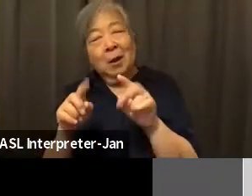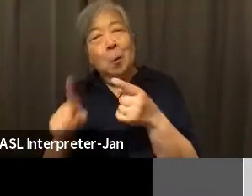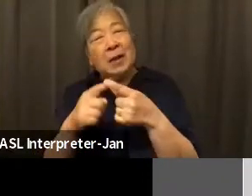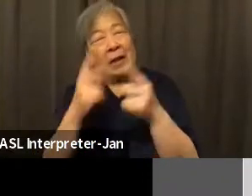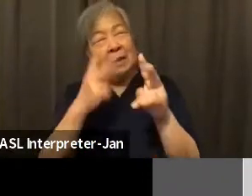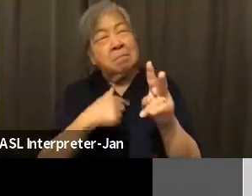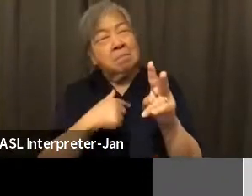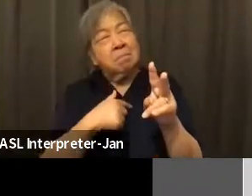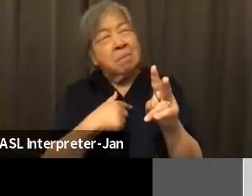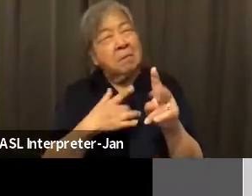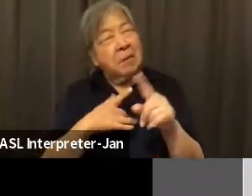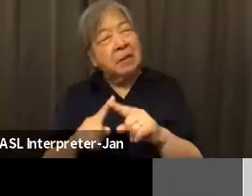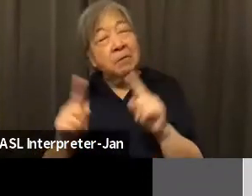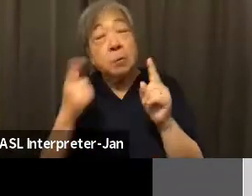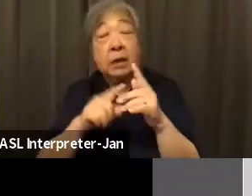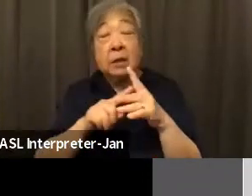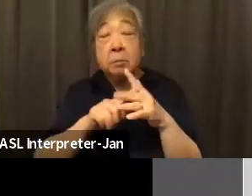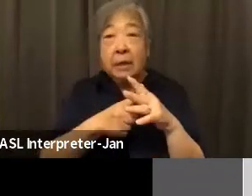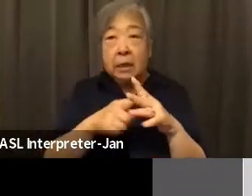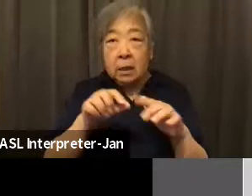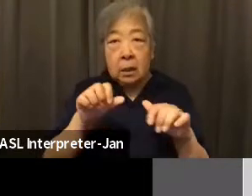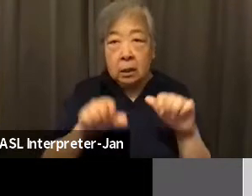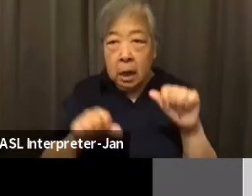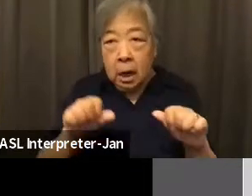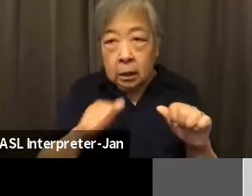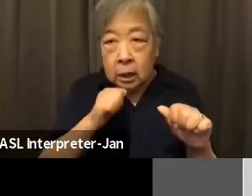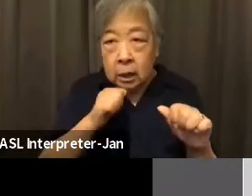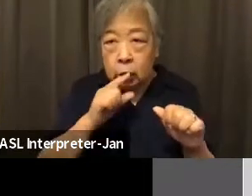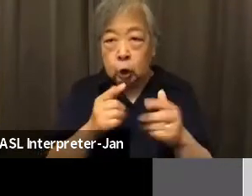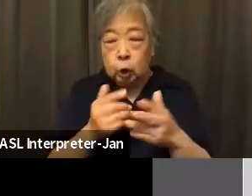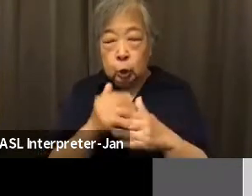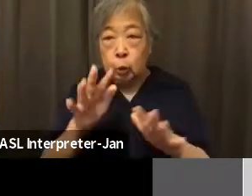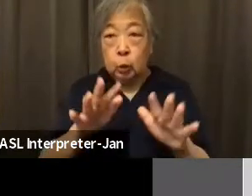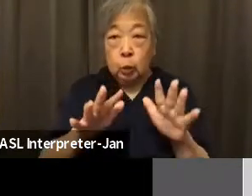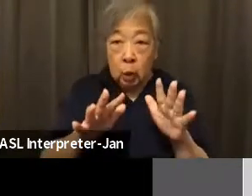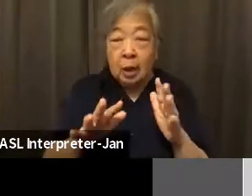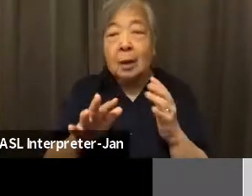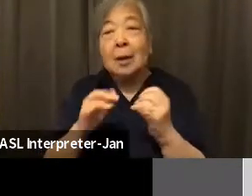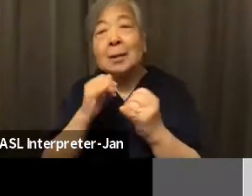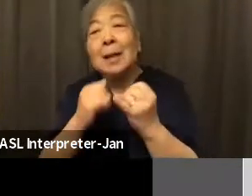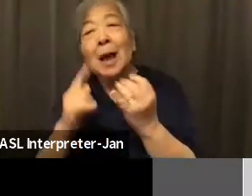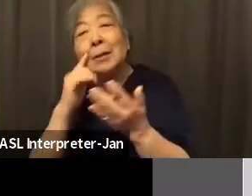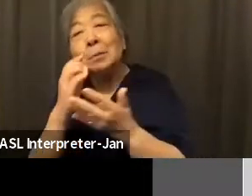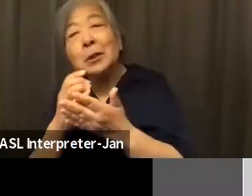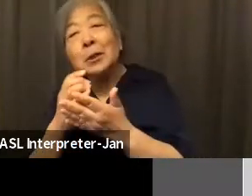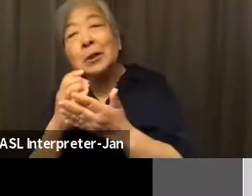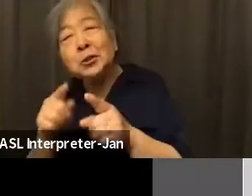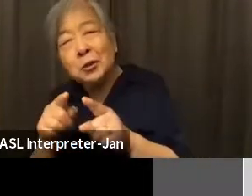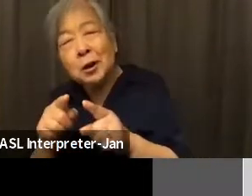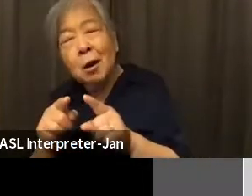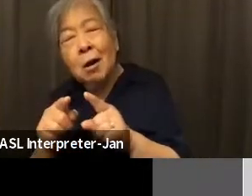the beginning is really unsure and the other picture about Iguazu, I'm just like, yeah,